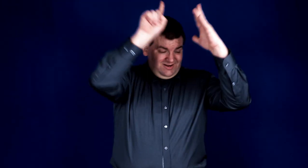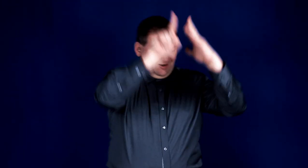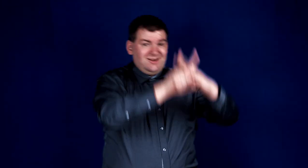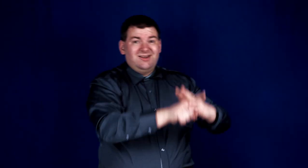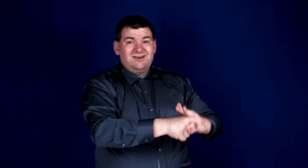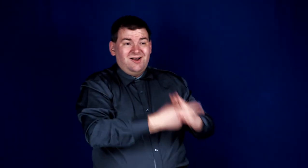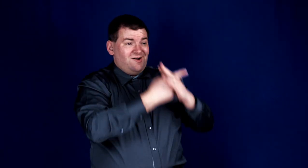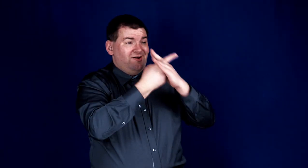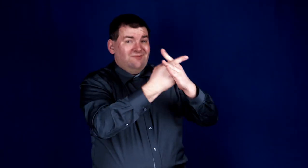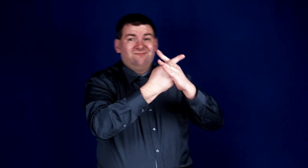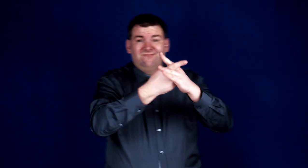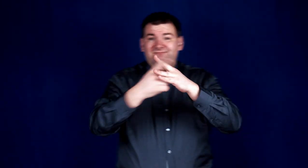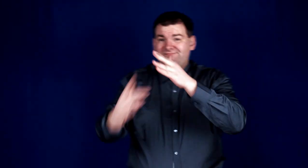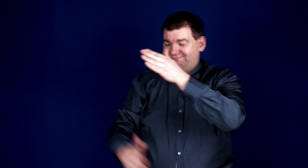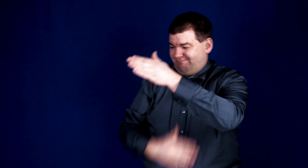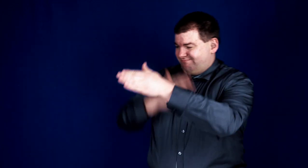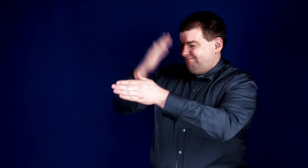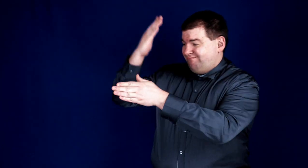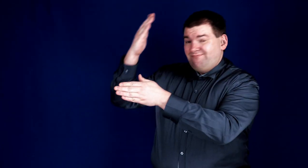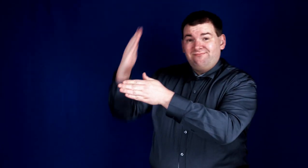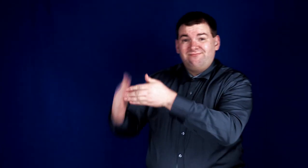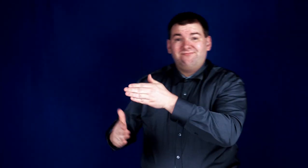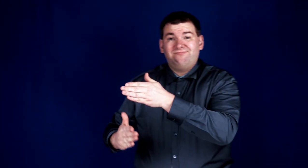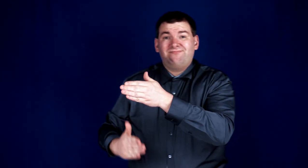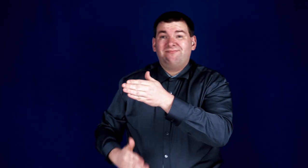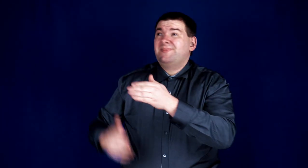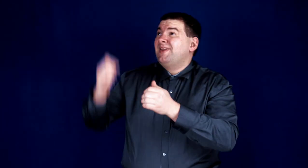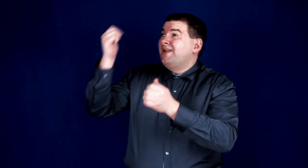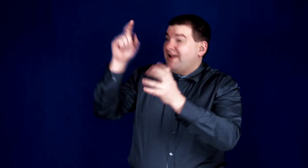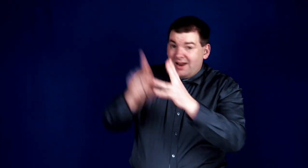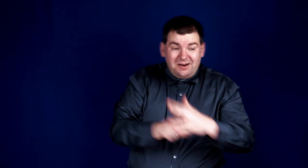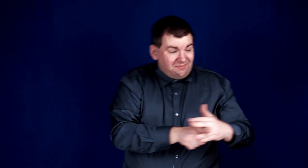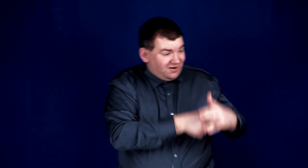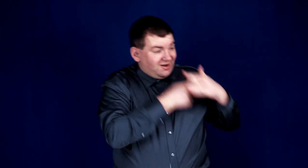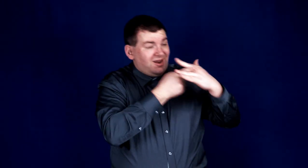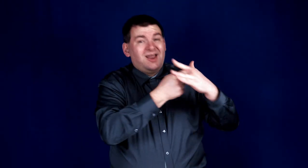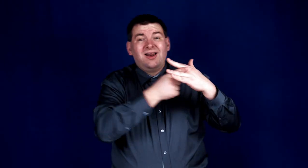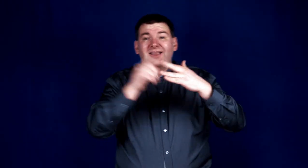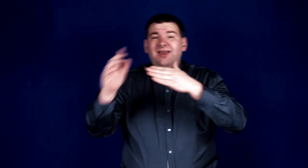He is Alpha and Omega, the beginning